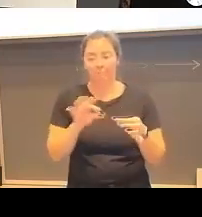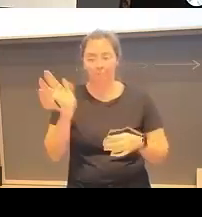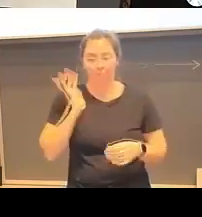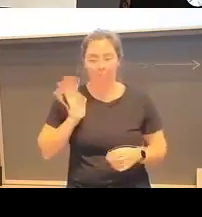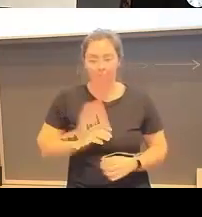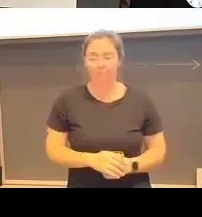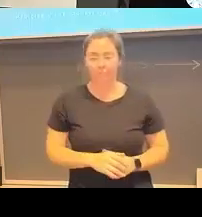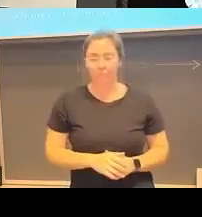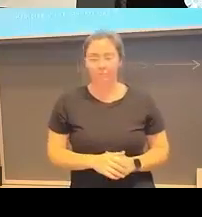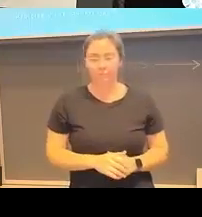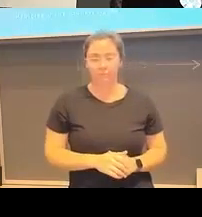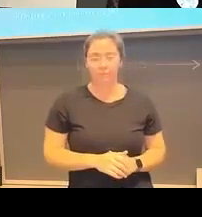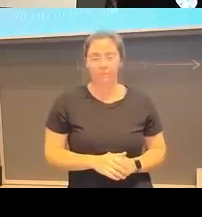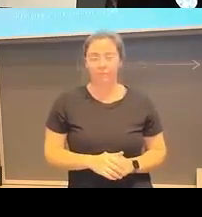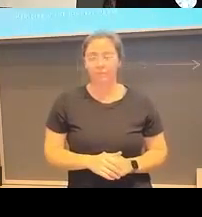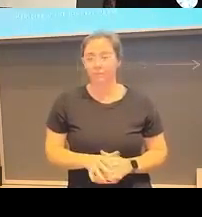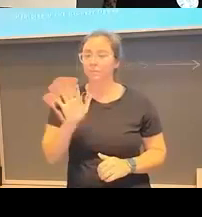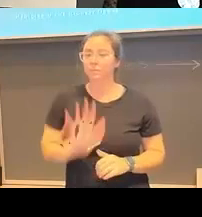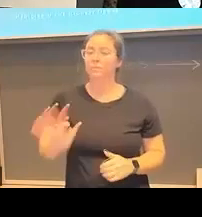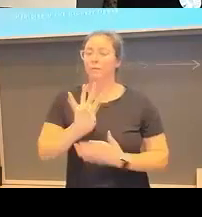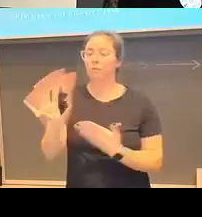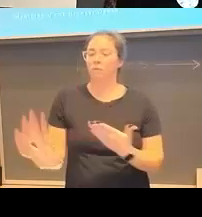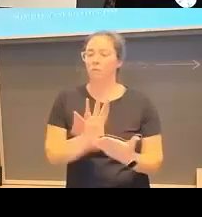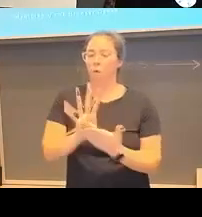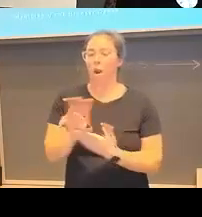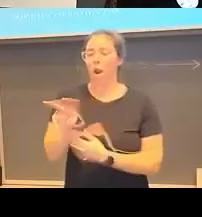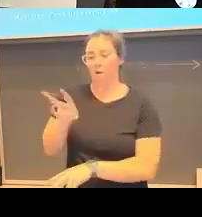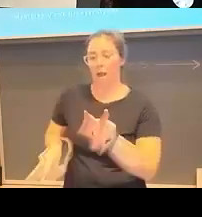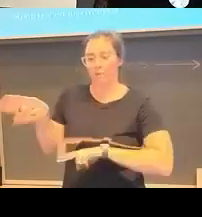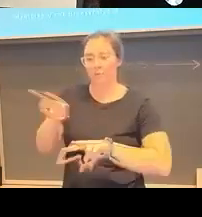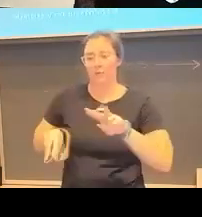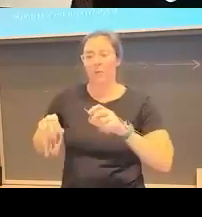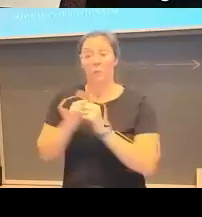we're spending a period of about four hours in observation with the learner whether that's a